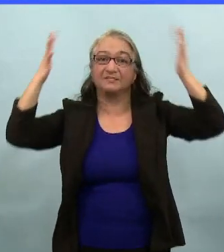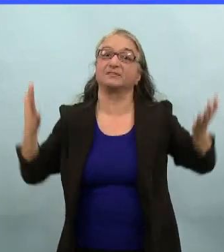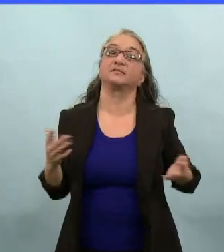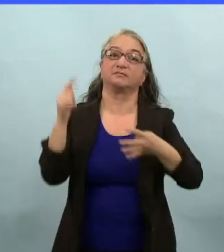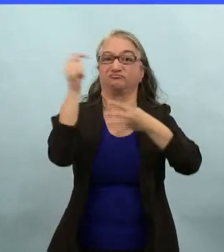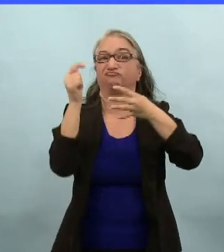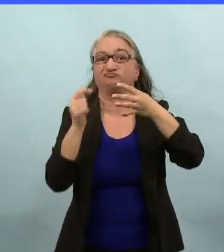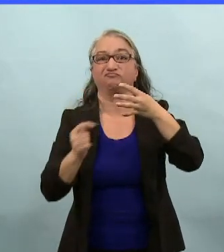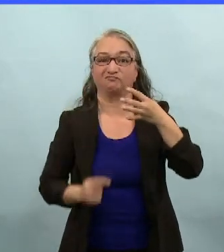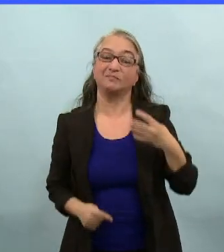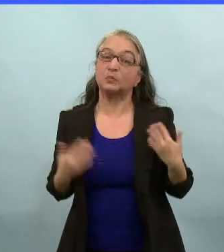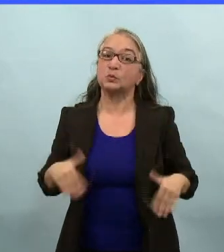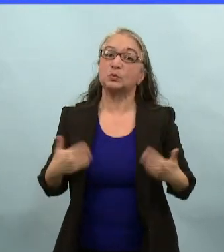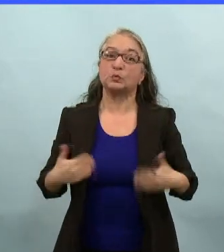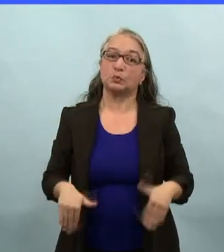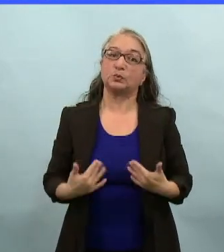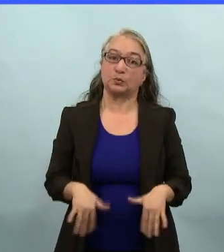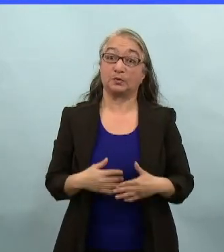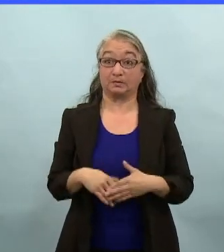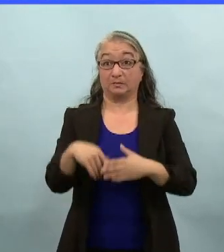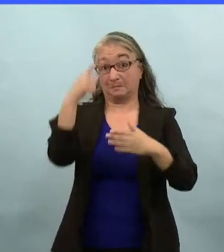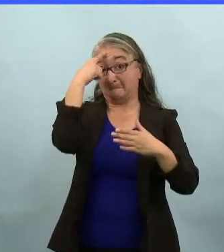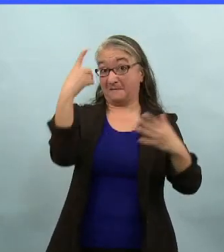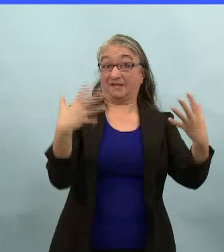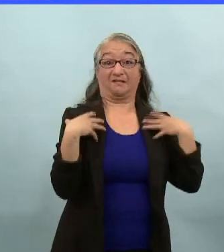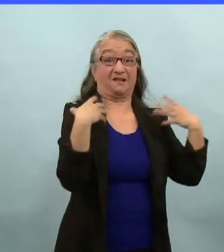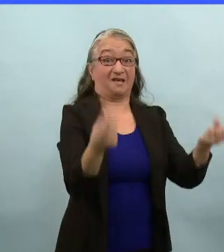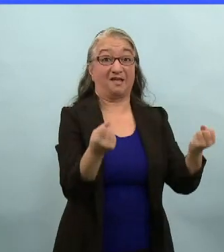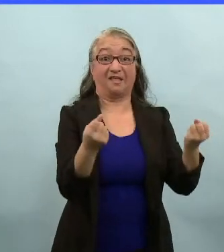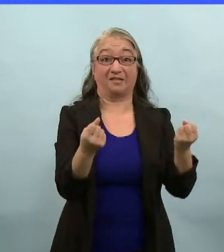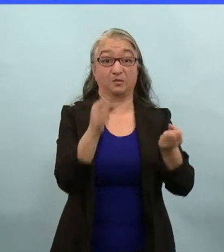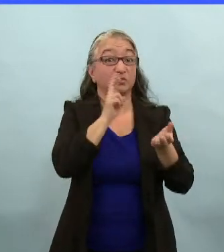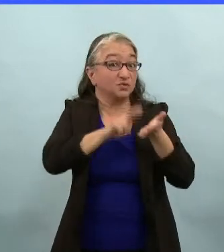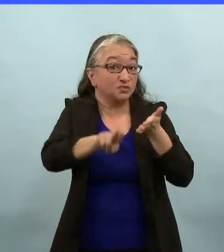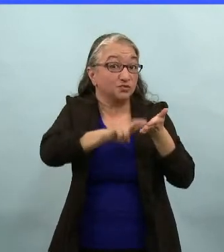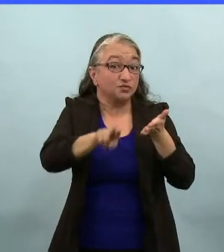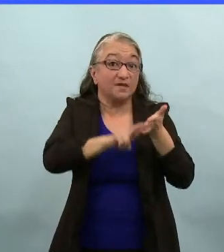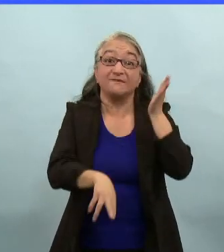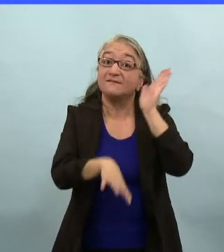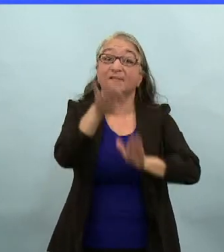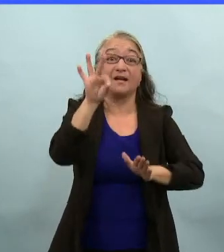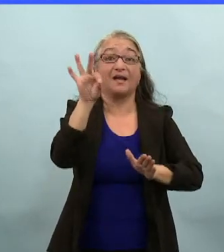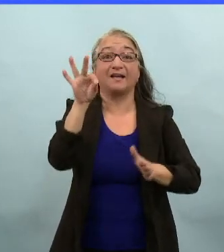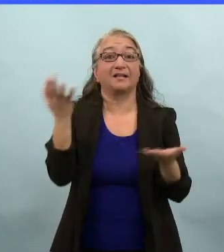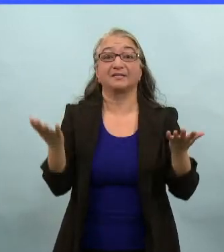by the mental health commission of canada nearly half of youth respondents reported feeling